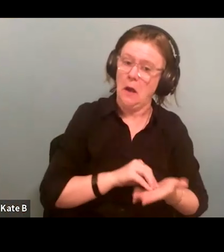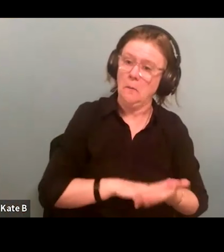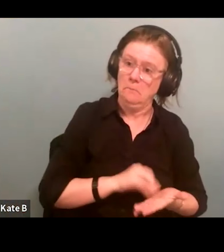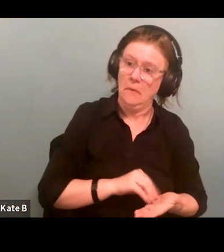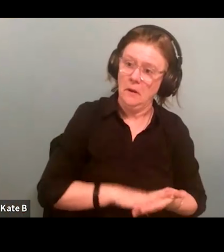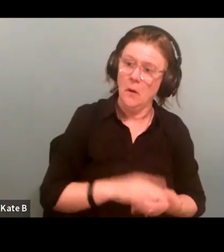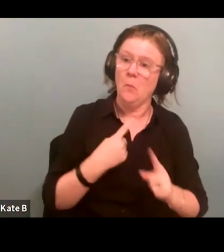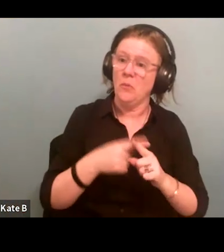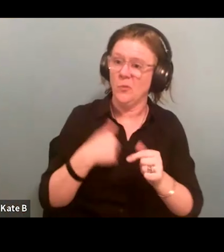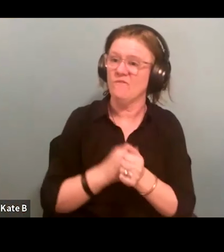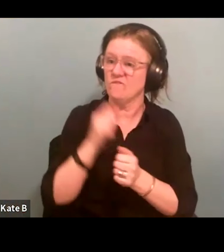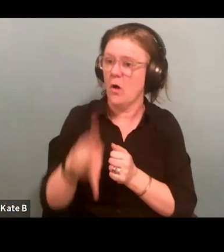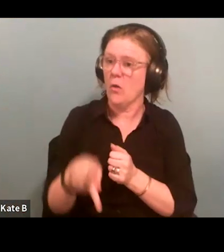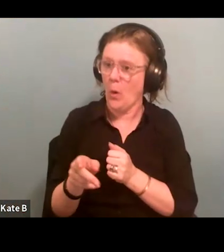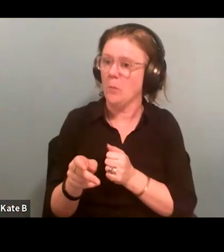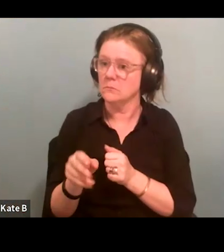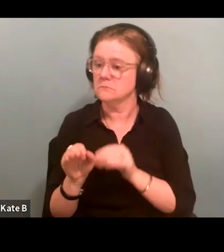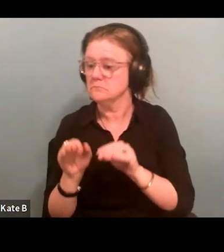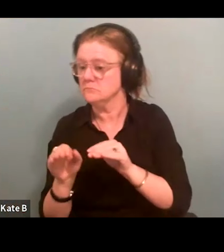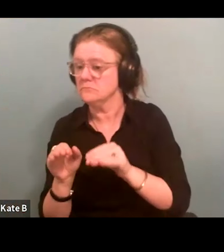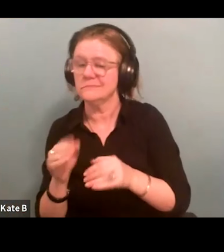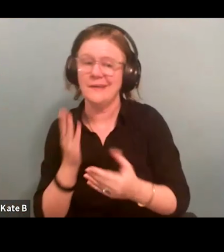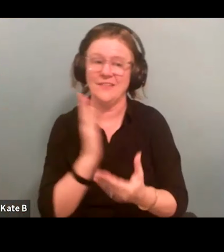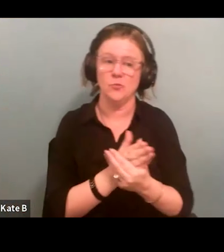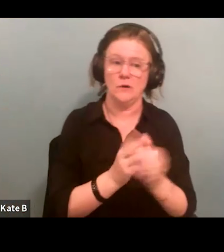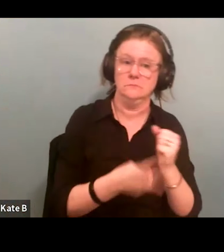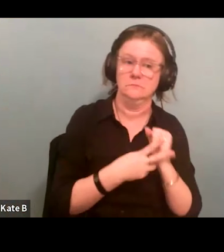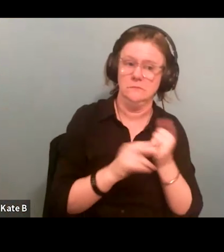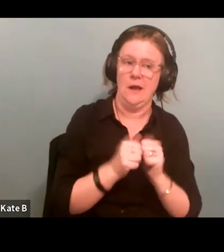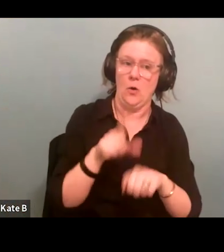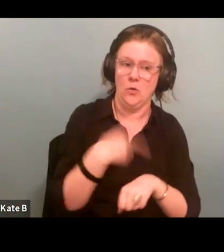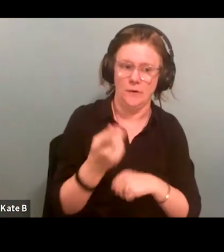And I'll explain how long we keep those records in a second.